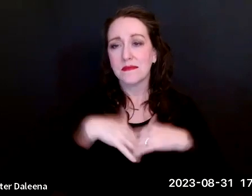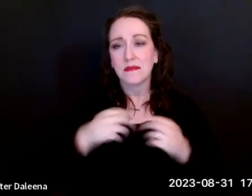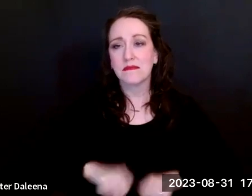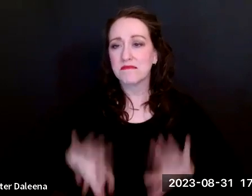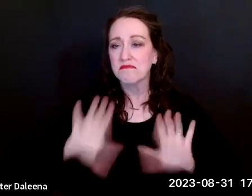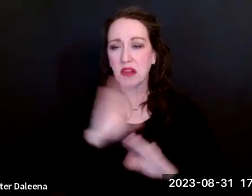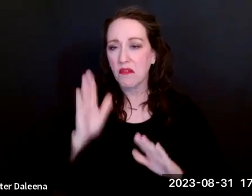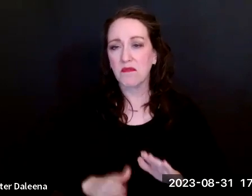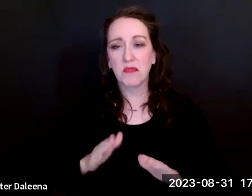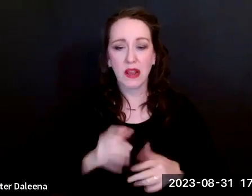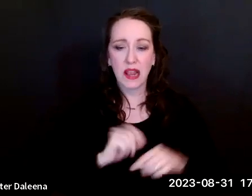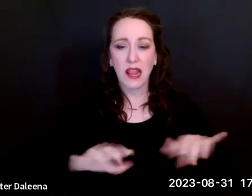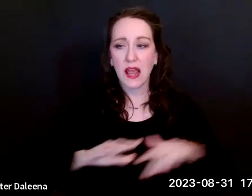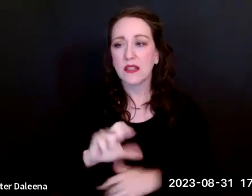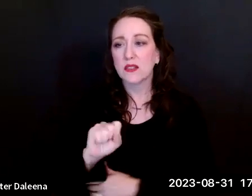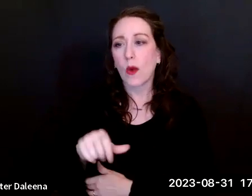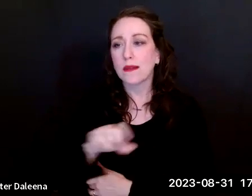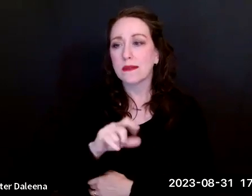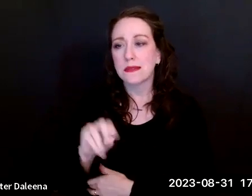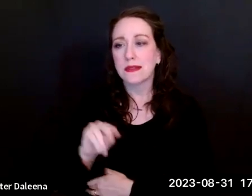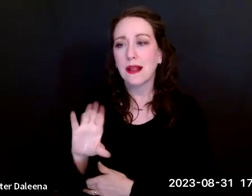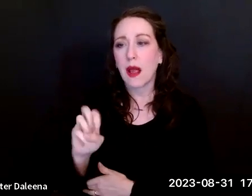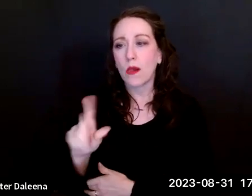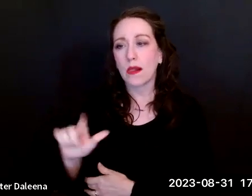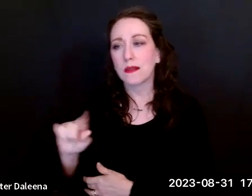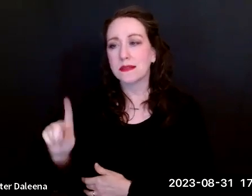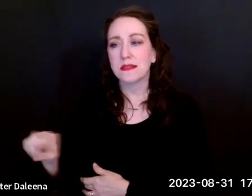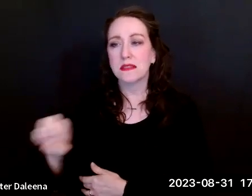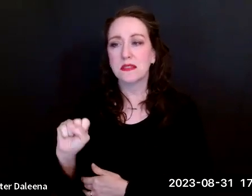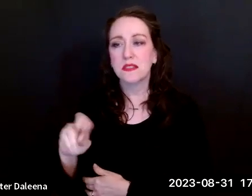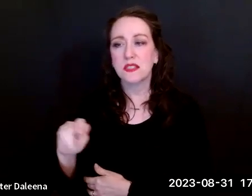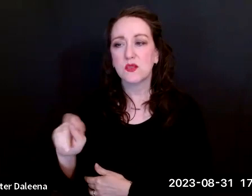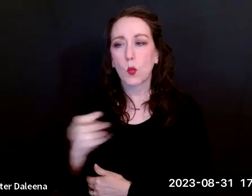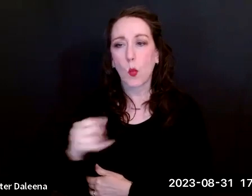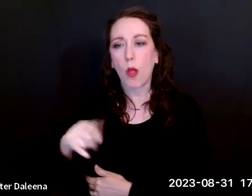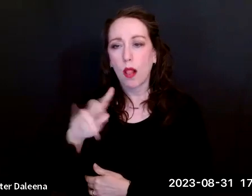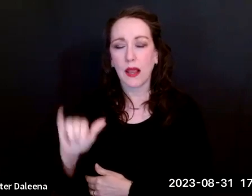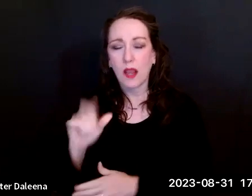today as the squaxin Cowlitz and Nisqually I honor and thank their ancestors and leaders